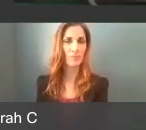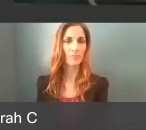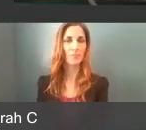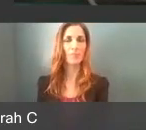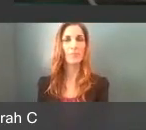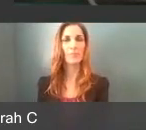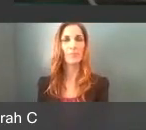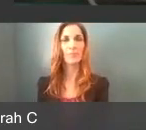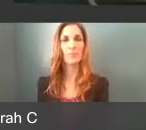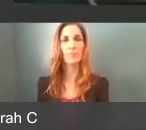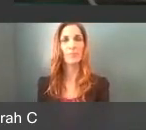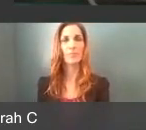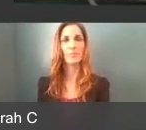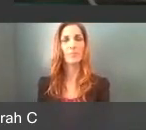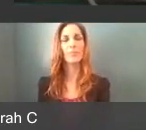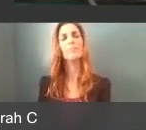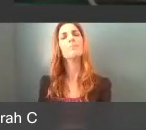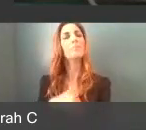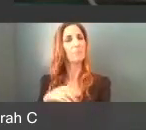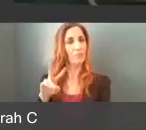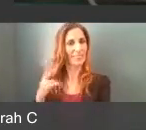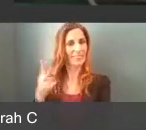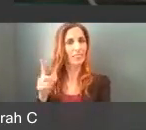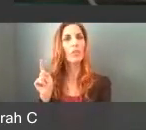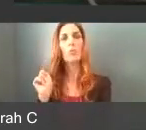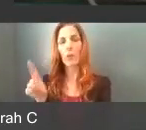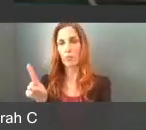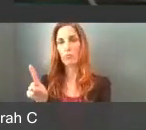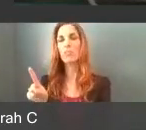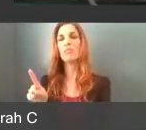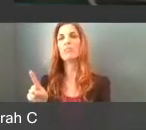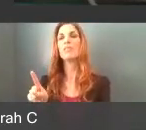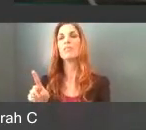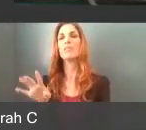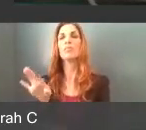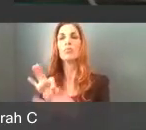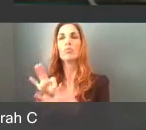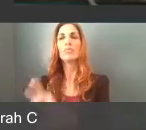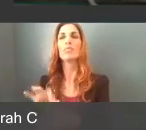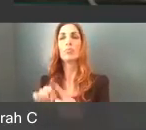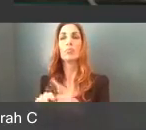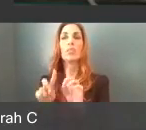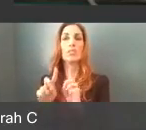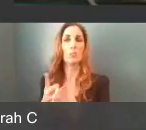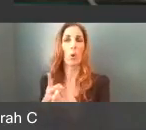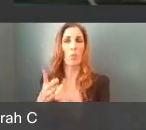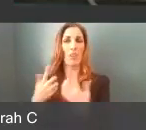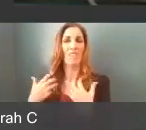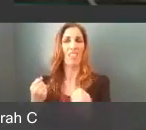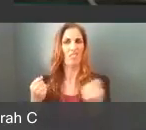[Staff] And the second question just relates to the Department of Health announcement. Do you know if